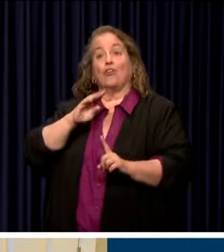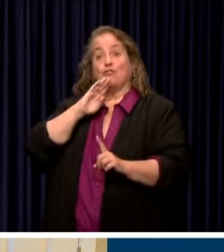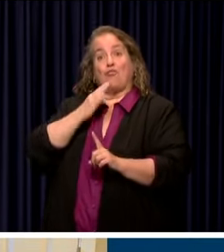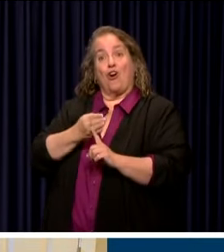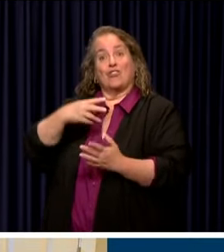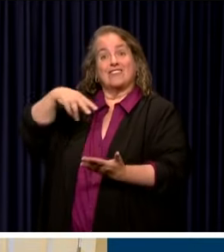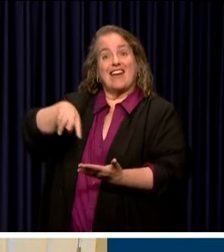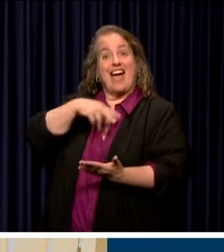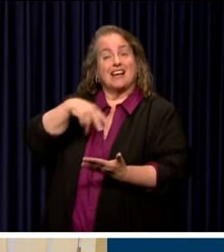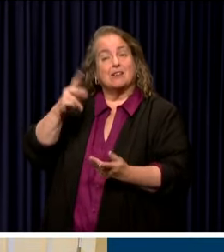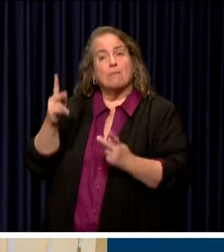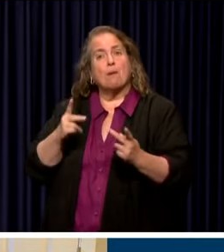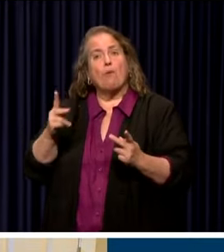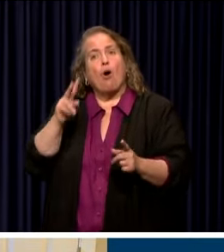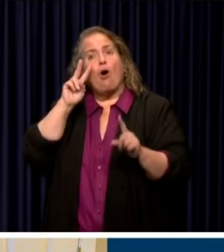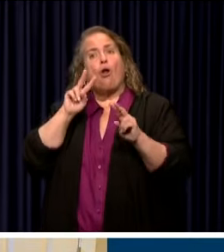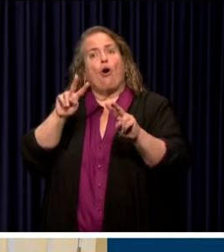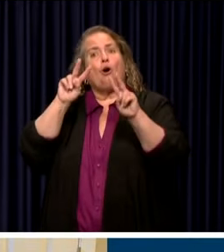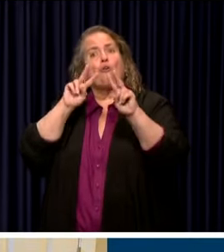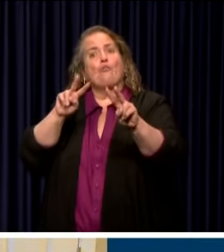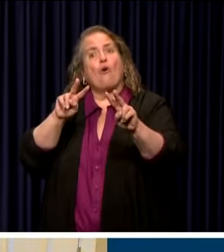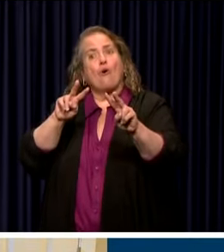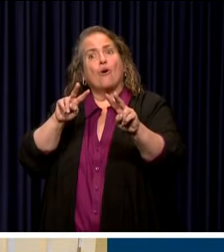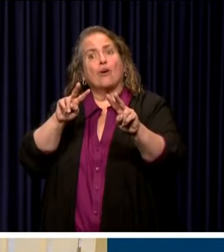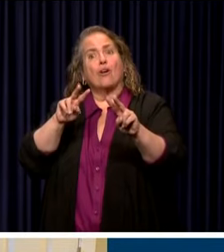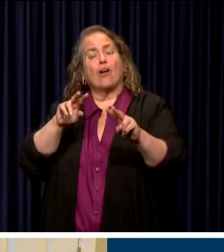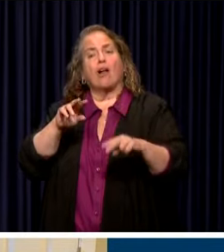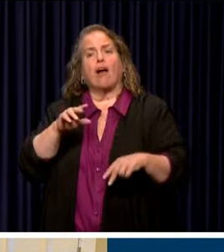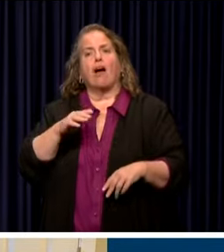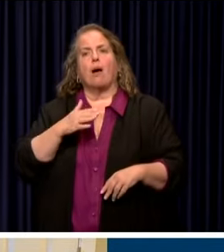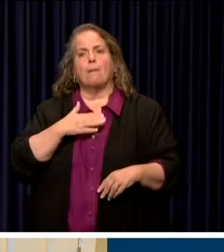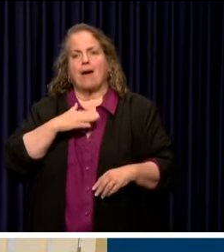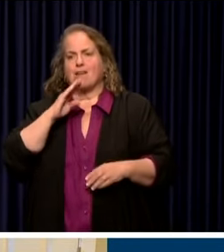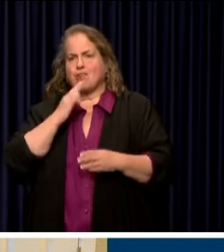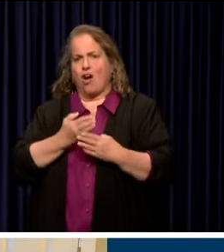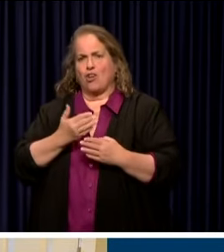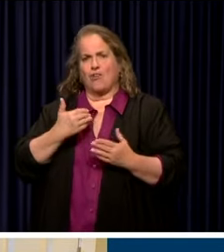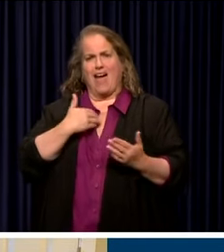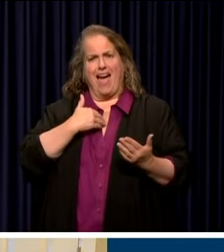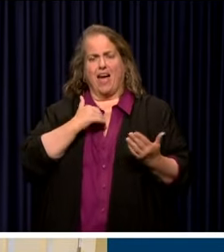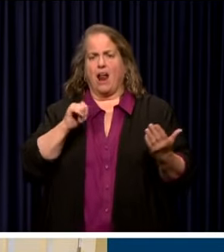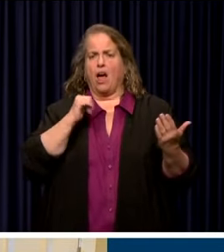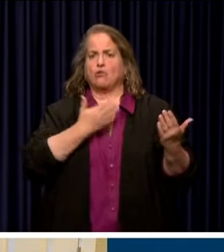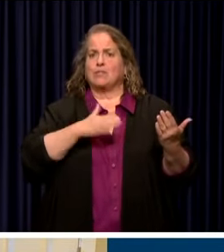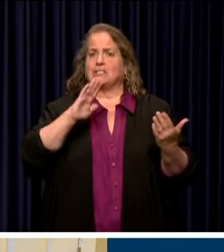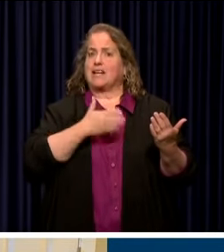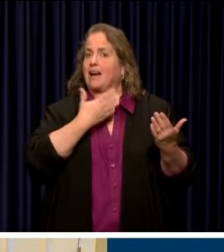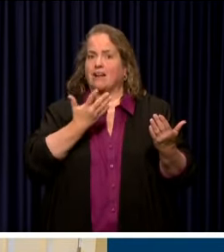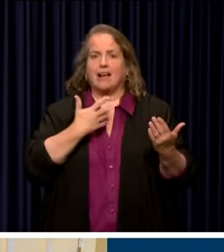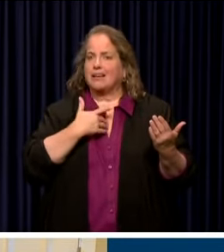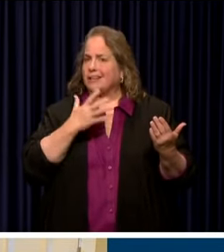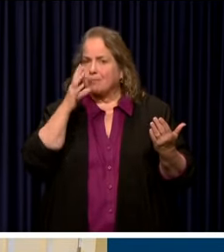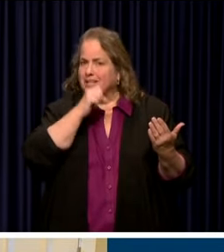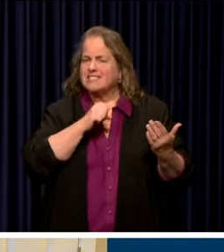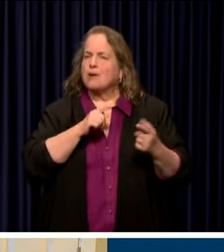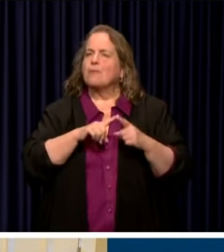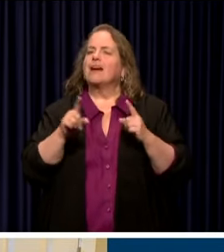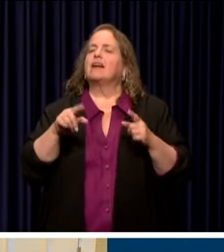WE WORK TO REOPEN OUR ECONOMIES, THAT WE ARE SAFE, AND RIGHT NOW SO MUCH OF WESTERN KENTUCKY ARE